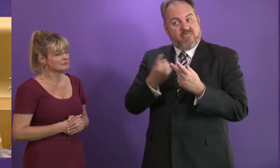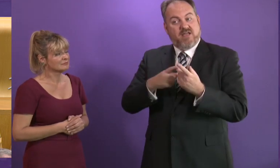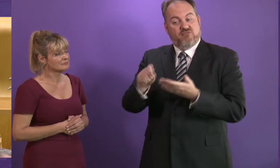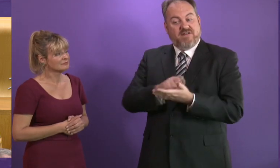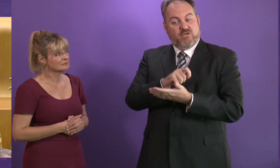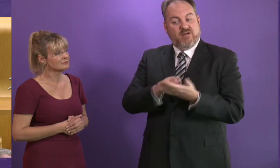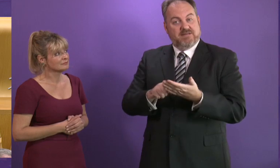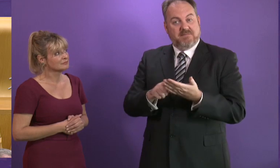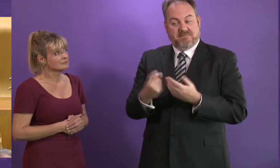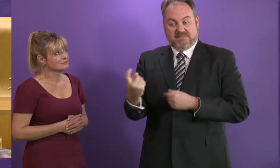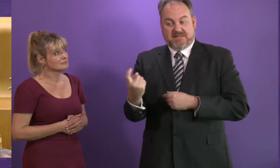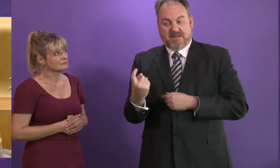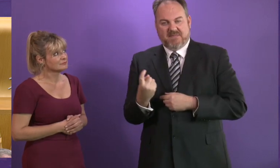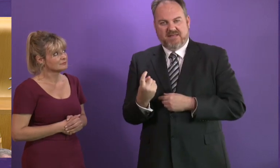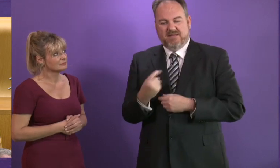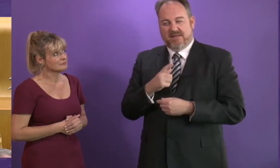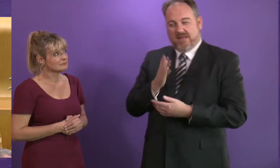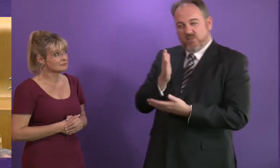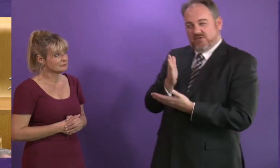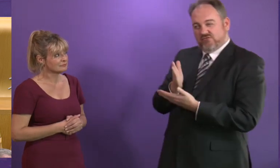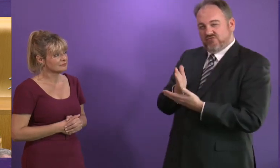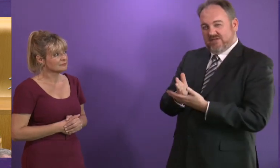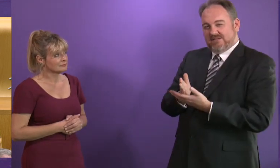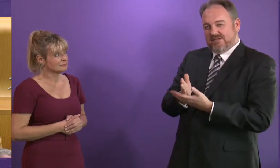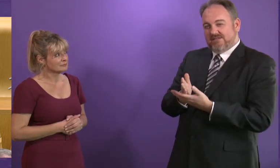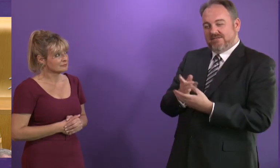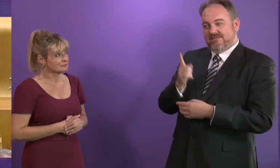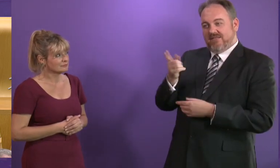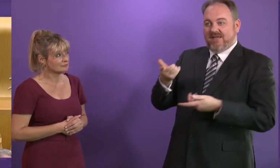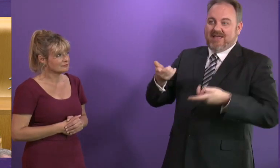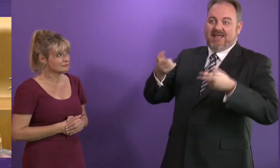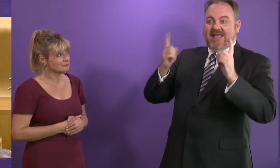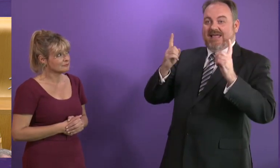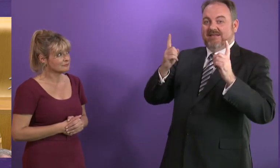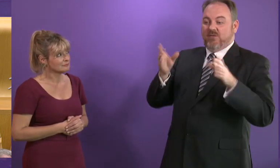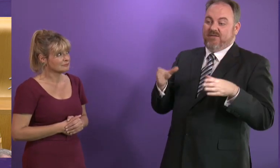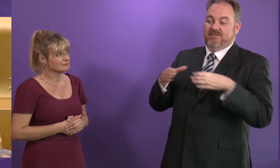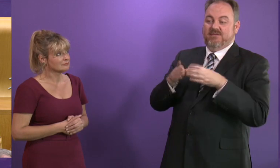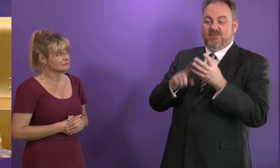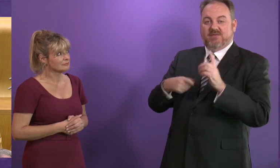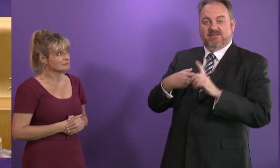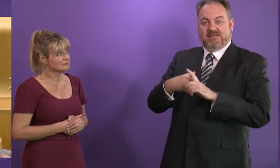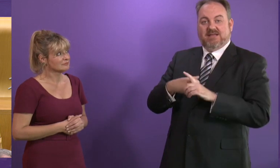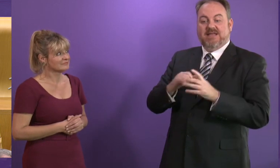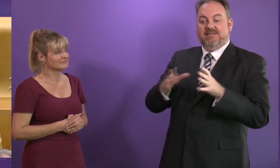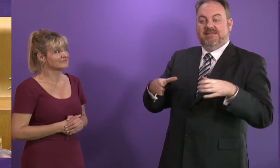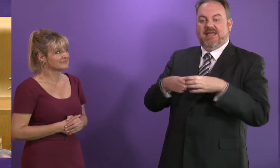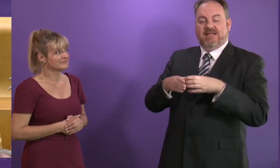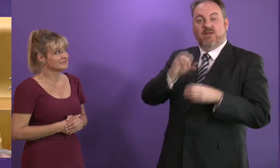can trust that the head of state will once again be invited to interfere in a vote of the sovereign people?